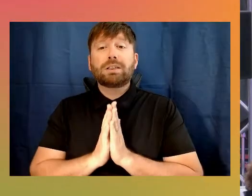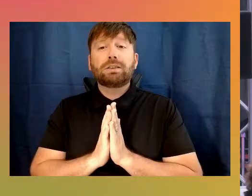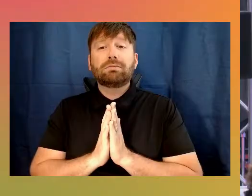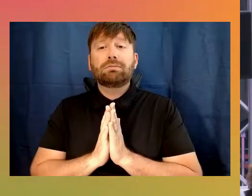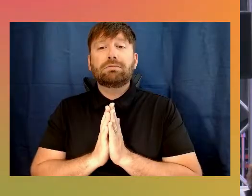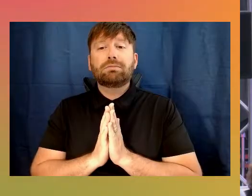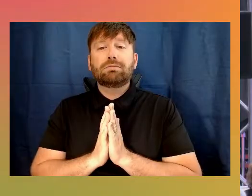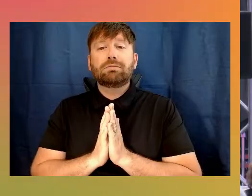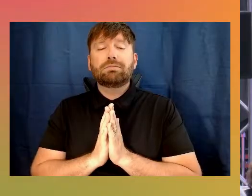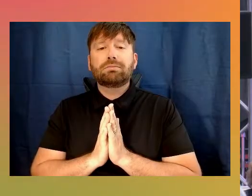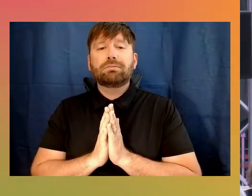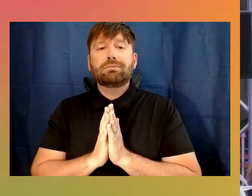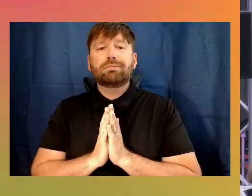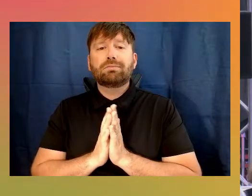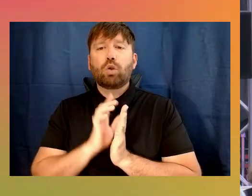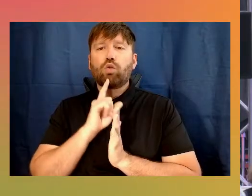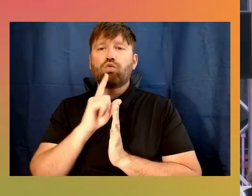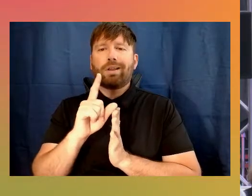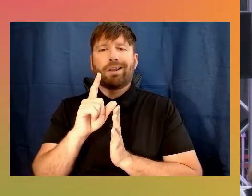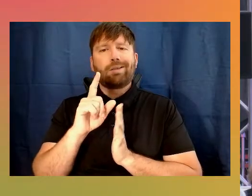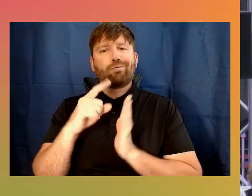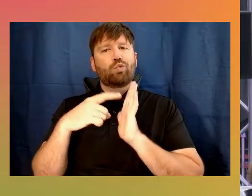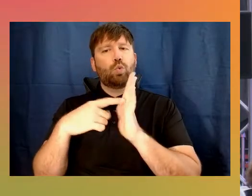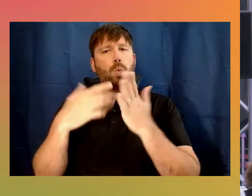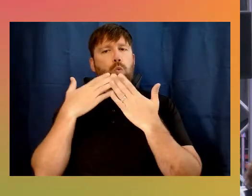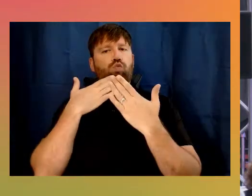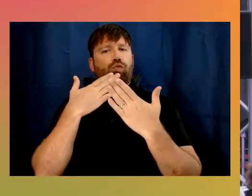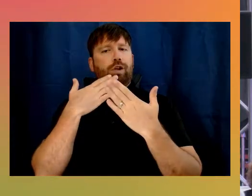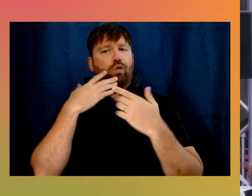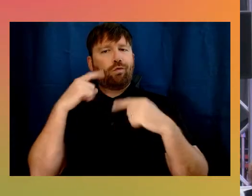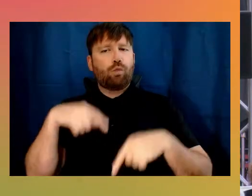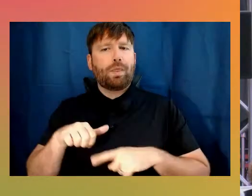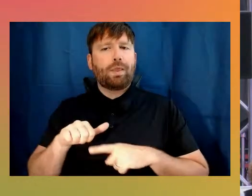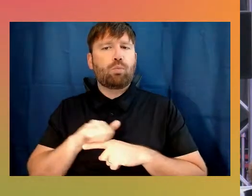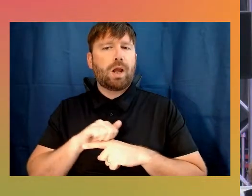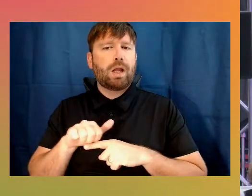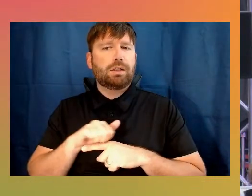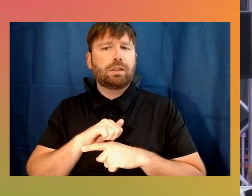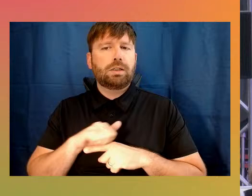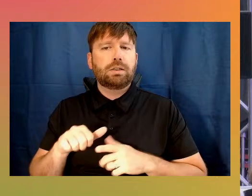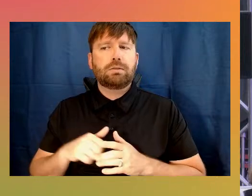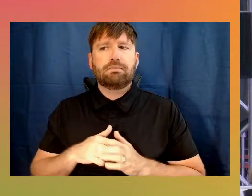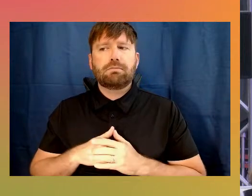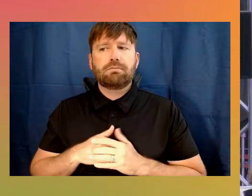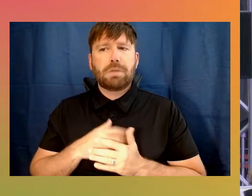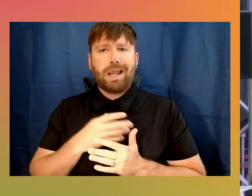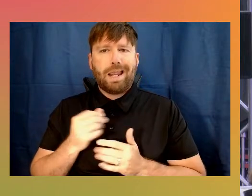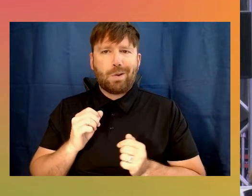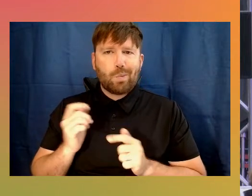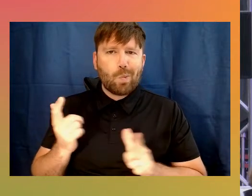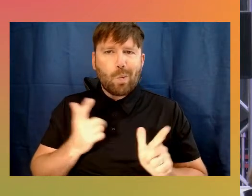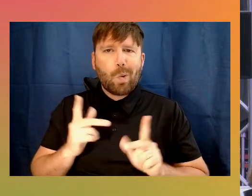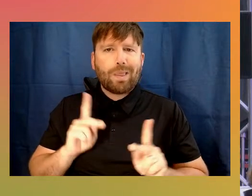AND THEN WE'LL BRING THE HANDS TO PRAYER, OR -- JUST AS A GESTURE OF GRATITUDE TOWARDS